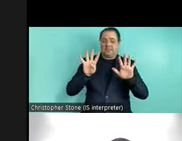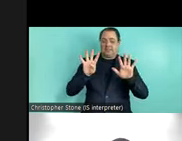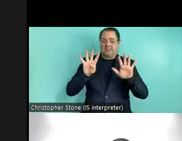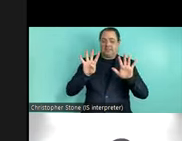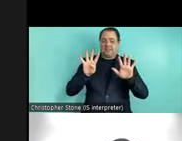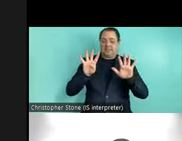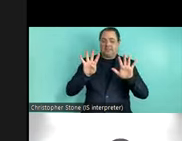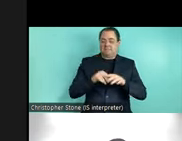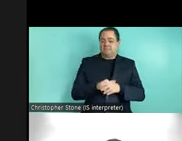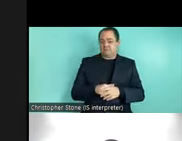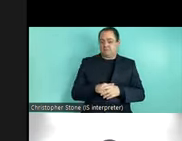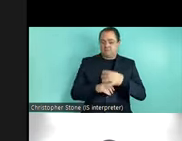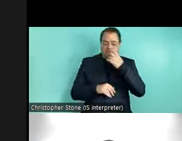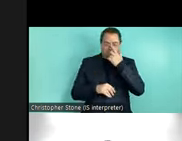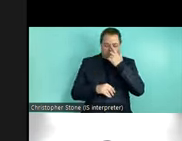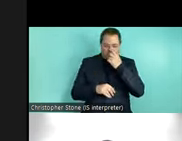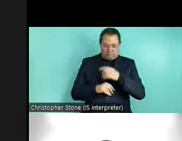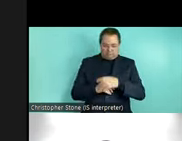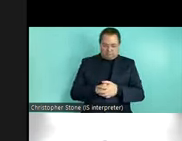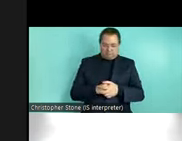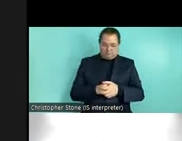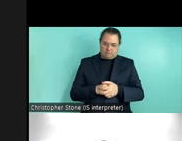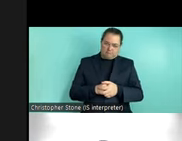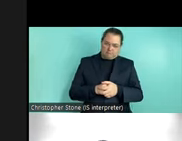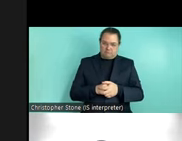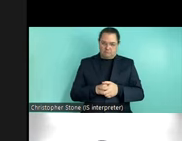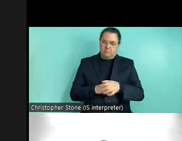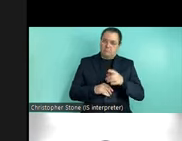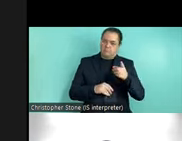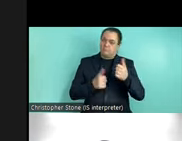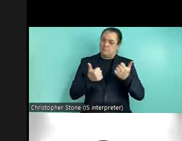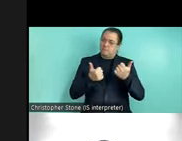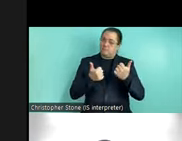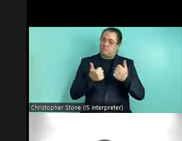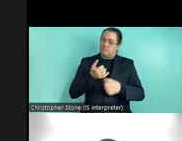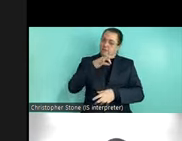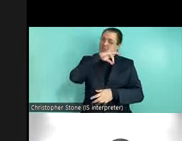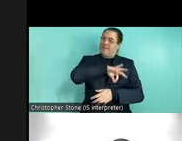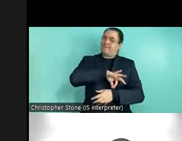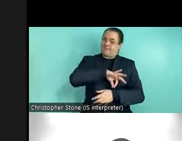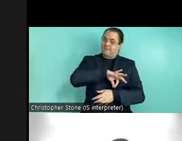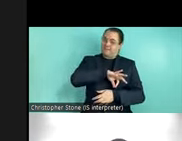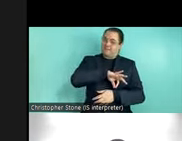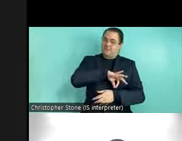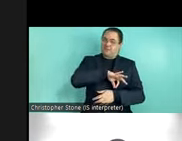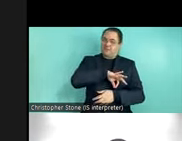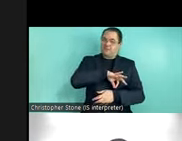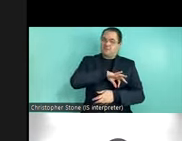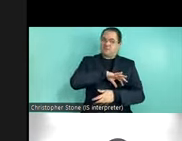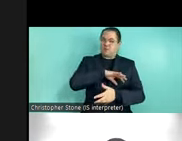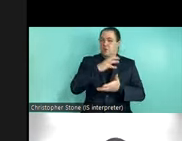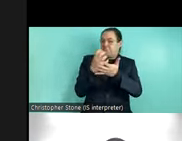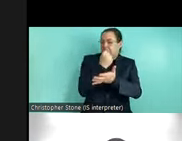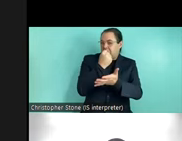15:11:31 This is a benefit or some of the results we are get for all the other initiatives